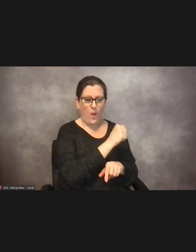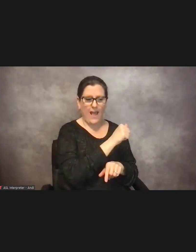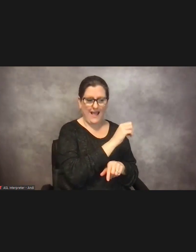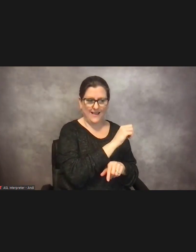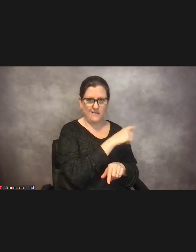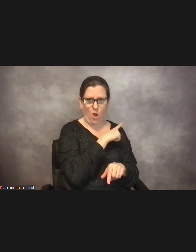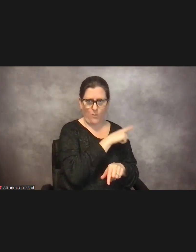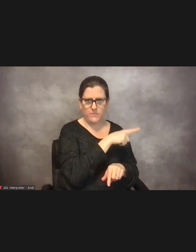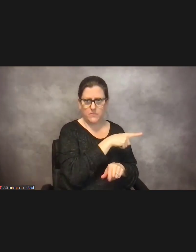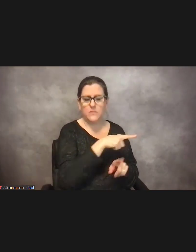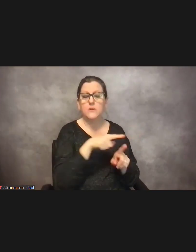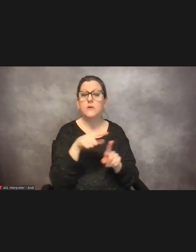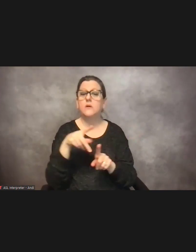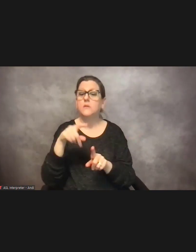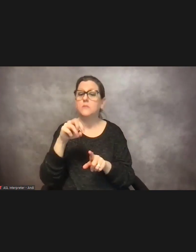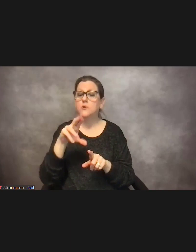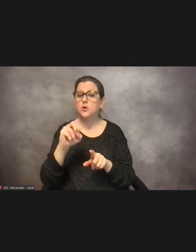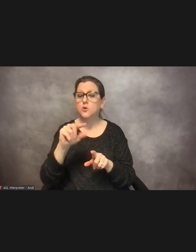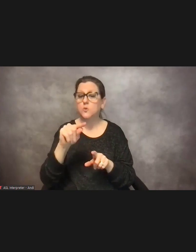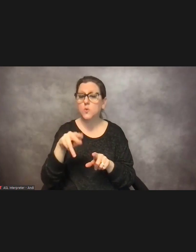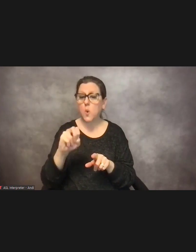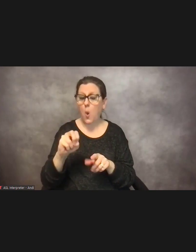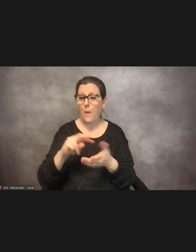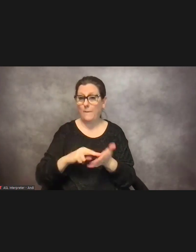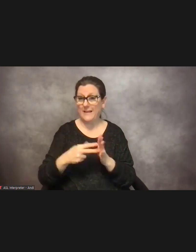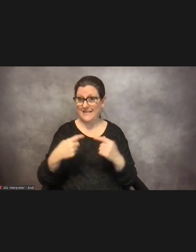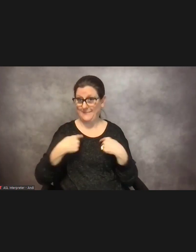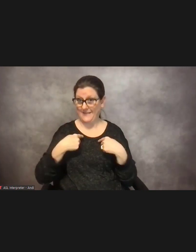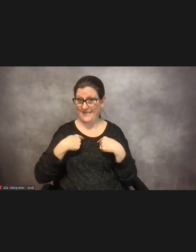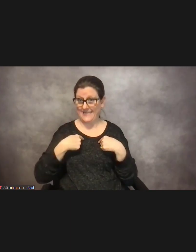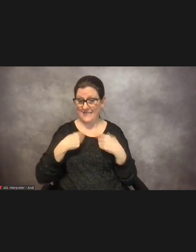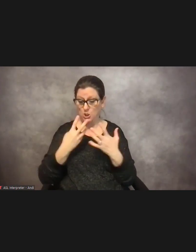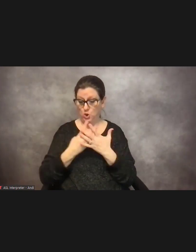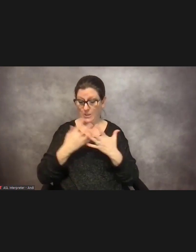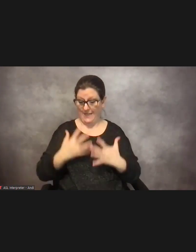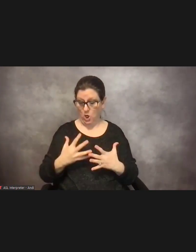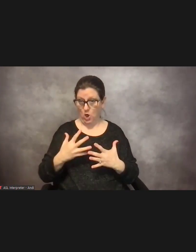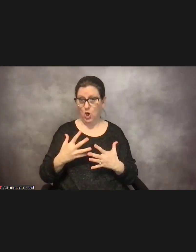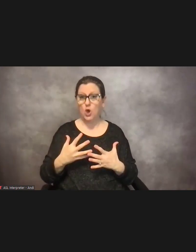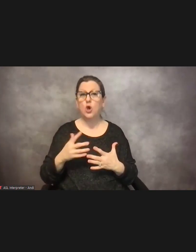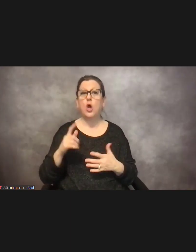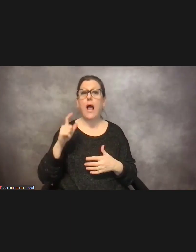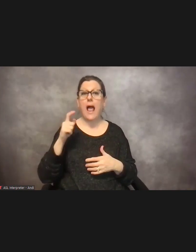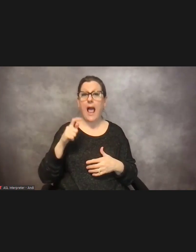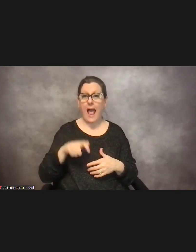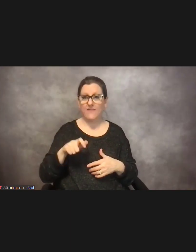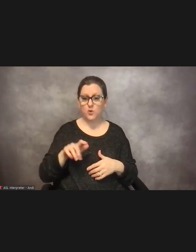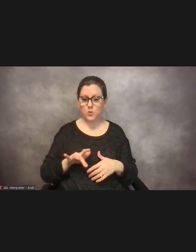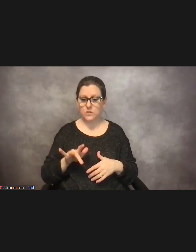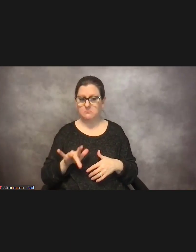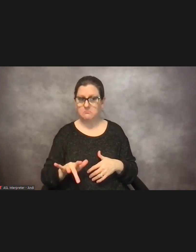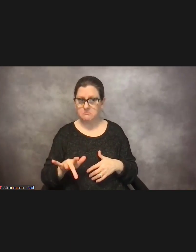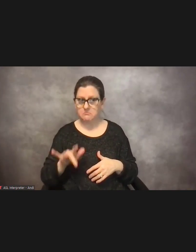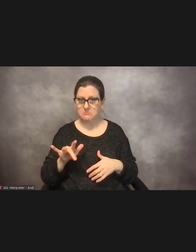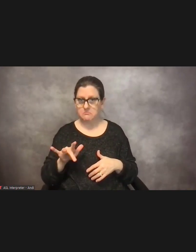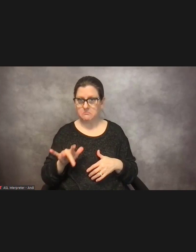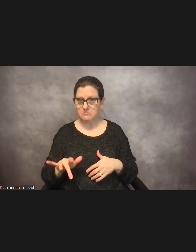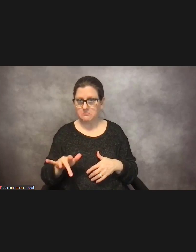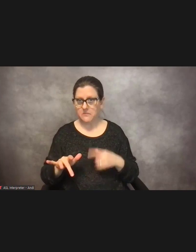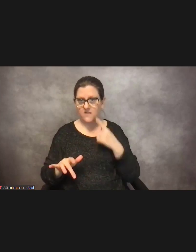Instead, in pure tone screening, you, as the screener, will need to manually step through the presentation of each tone multiple